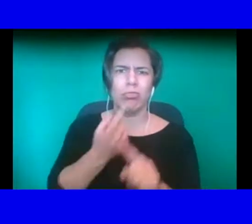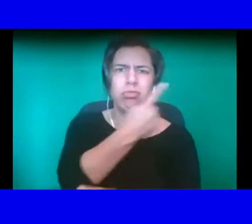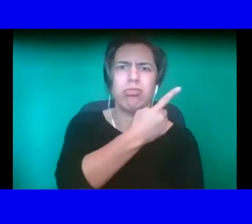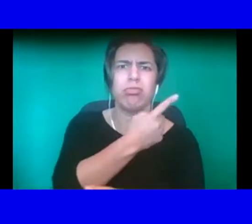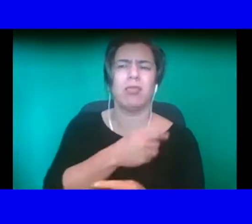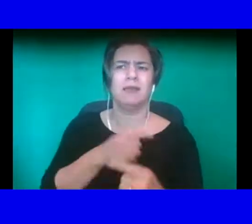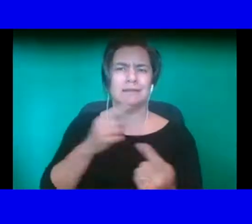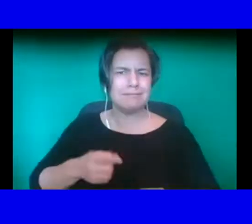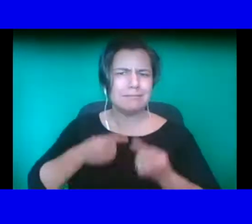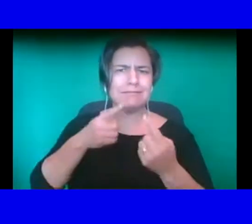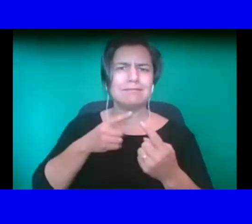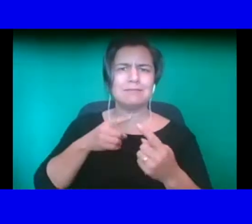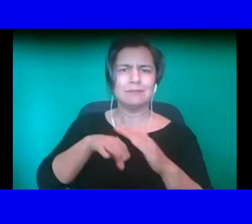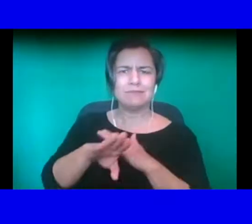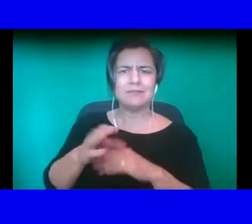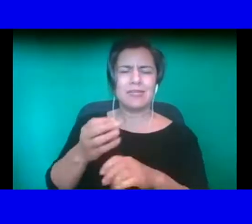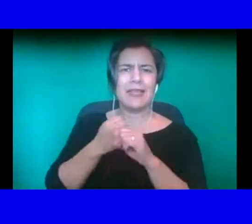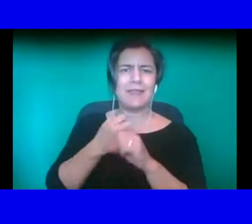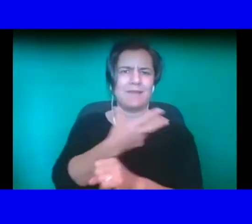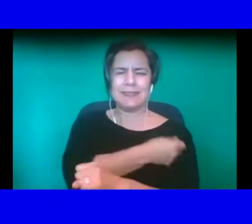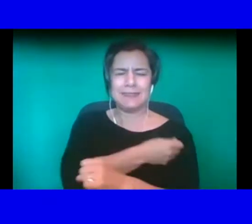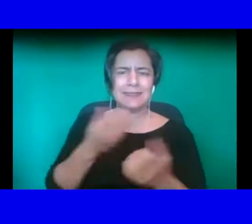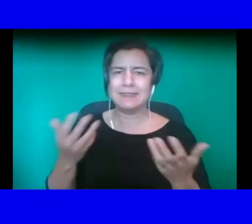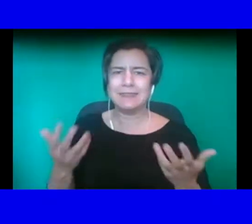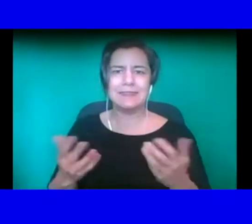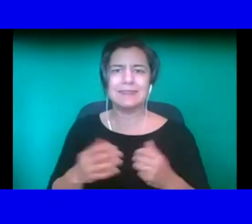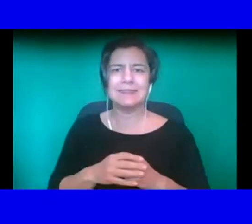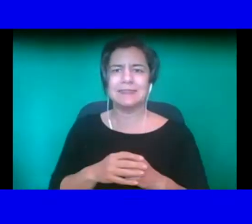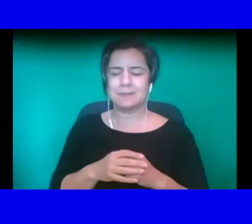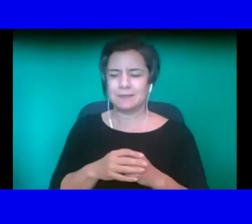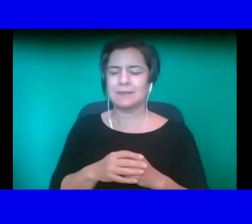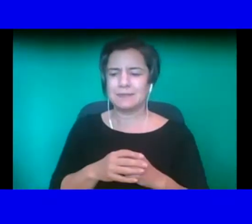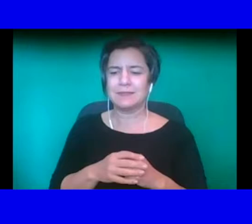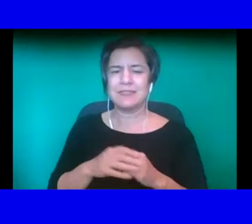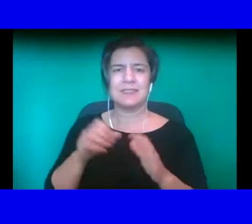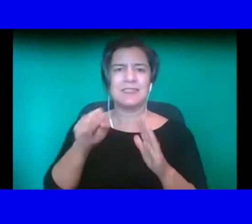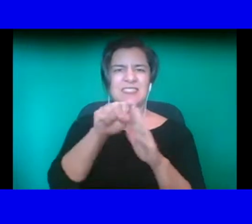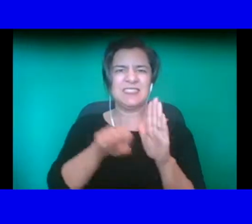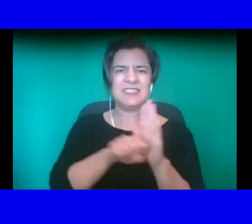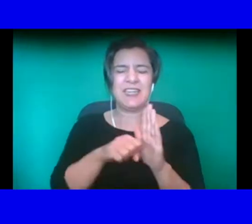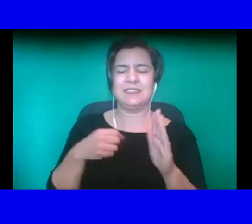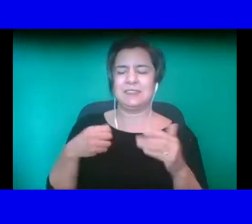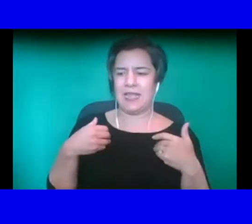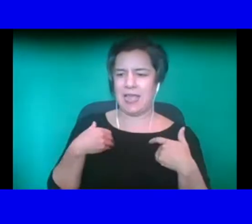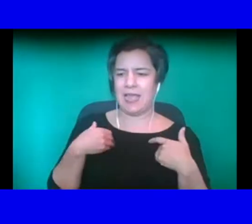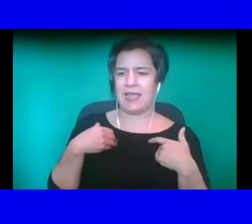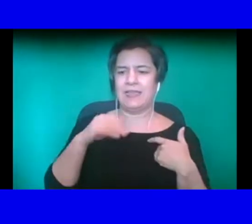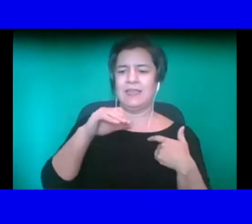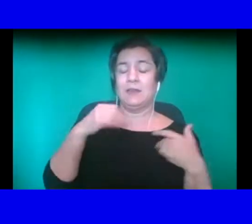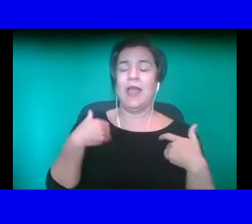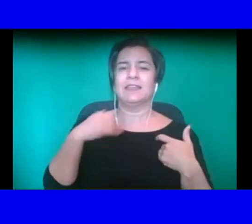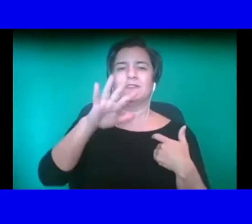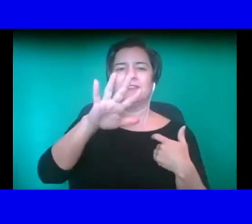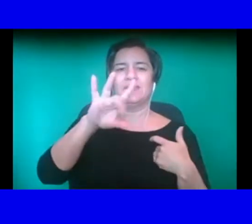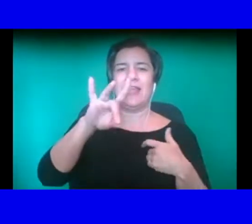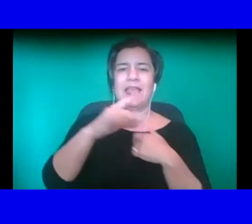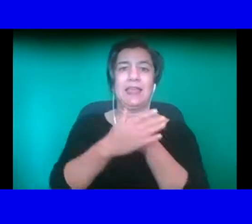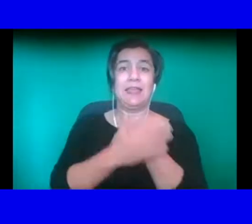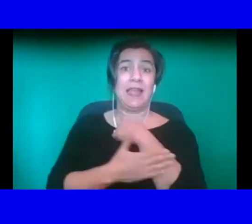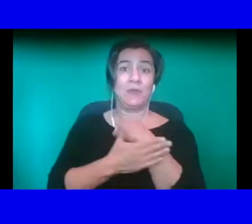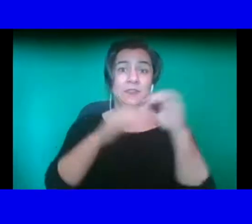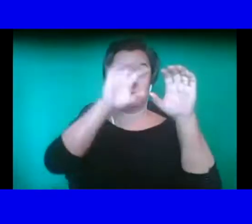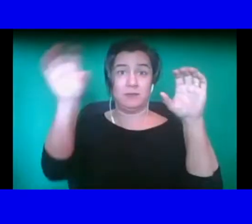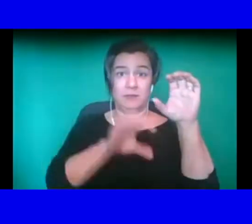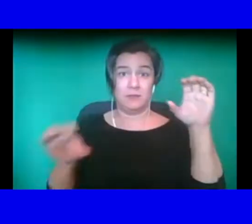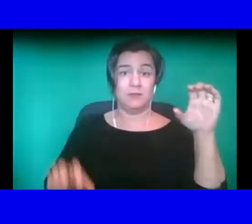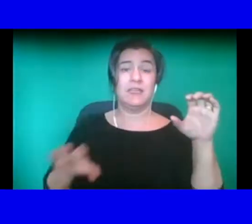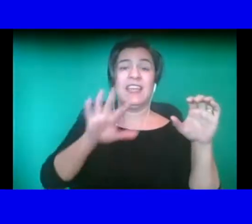I think, the state has 58 counties, and 58 counties have rolled out different kinds